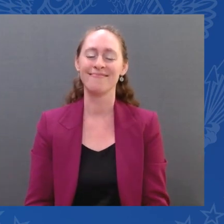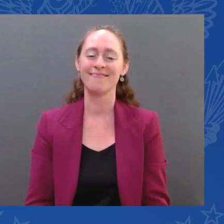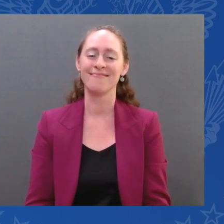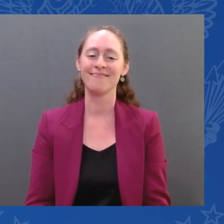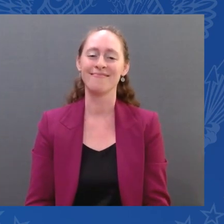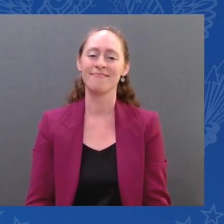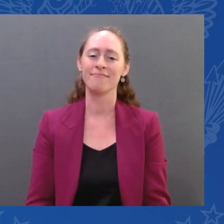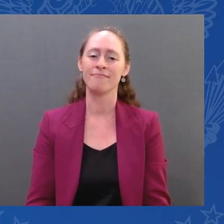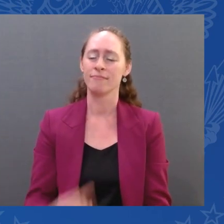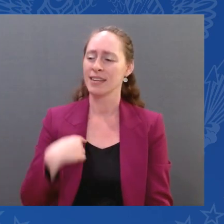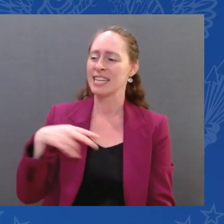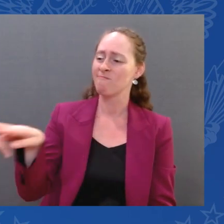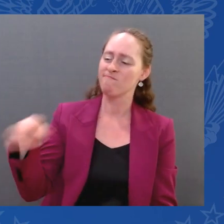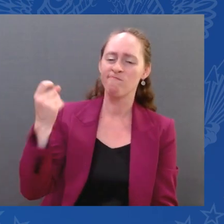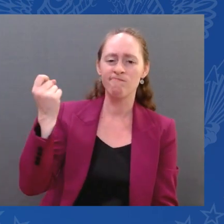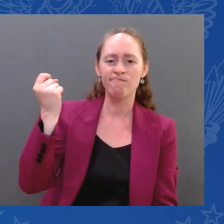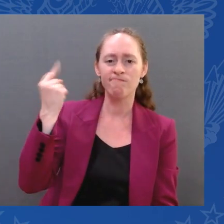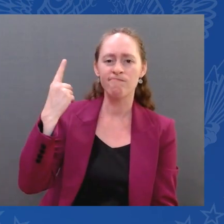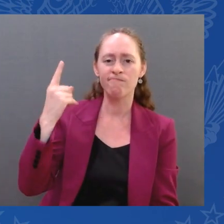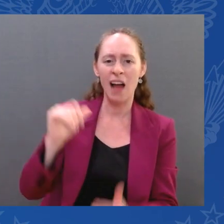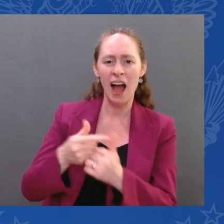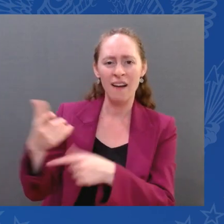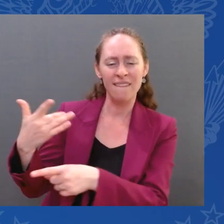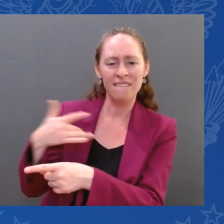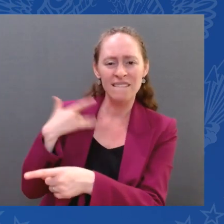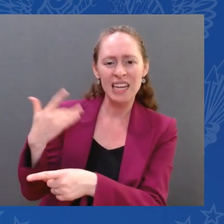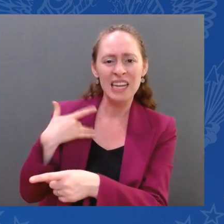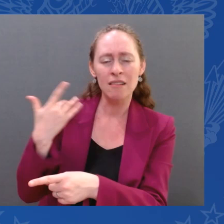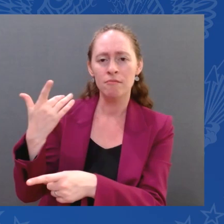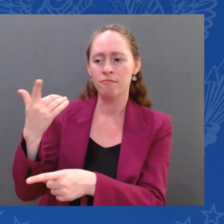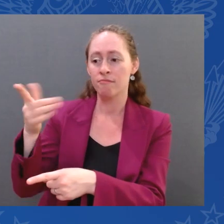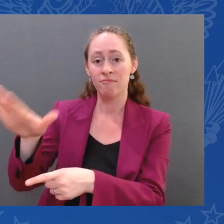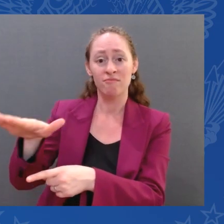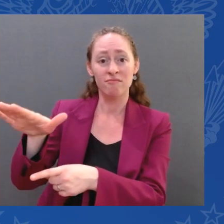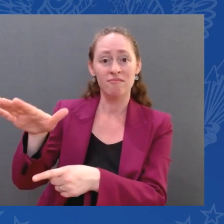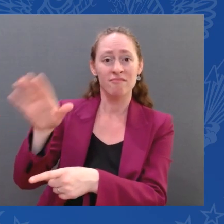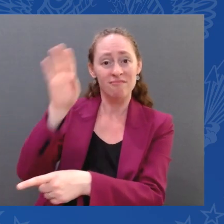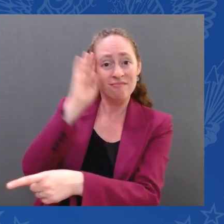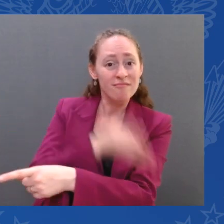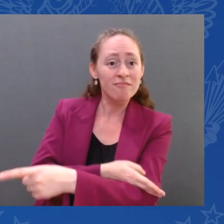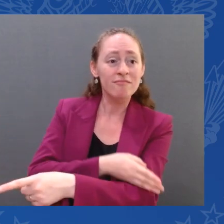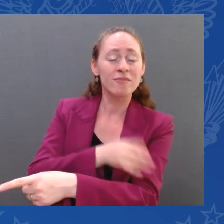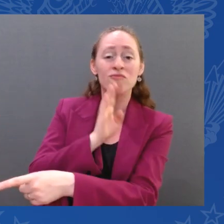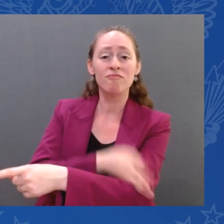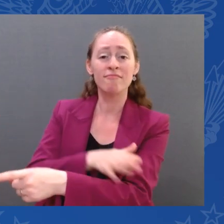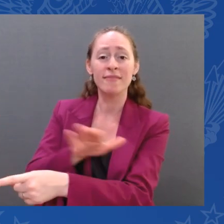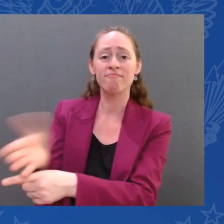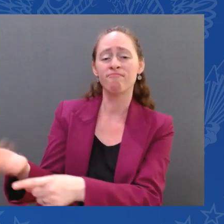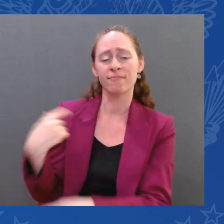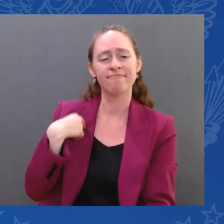After today's father's Medal of Freedom, will rest next to the sons of Bronze Star and Purple Heart.